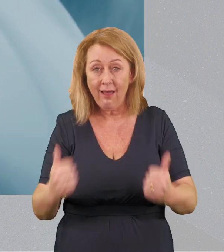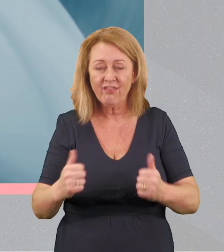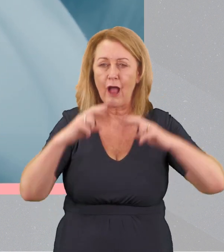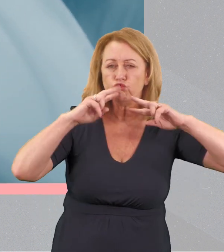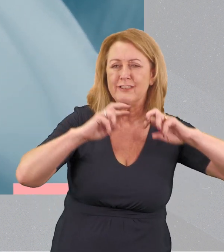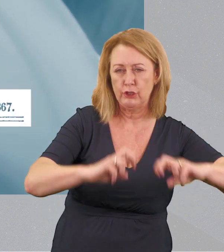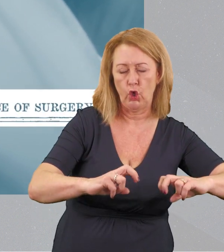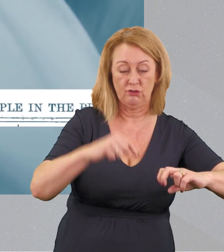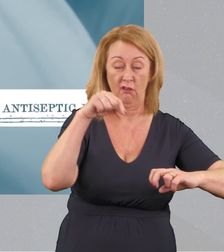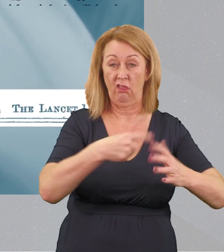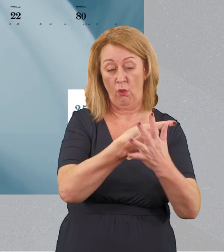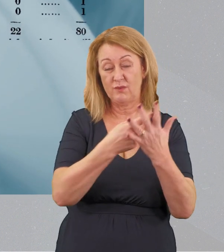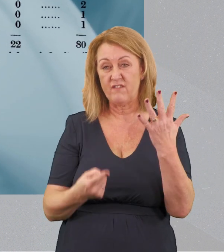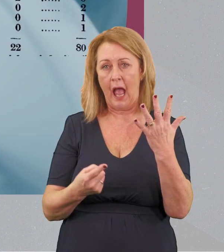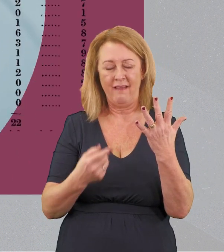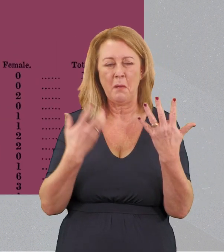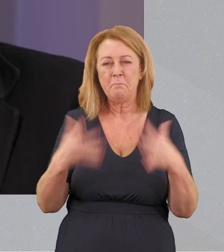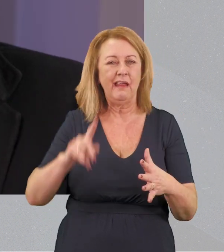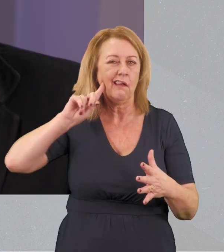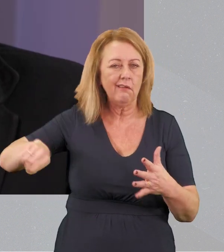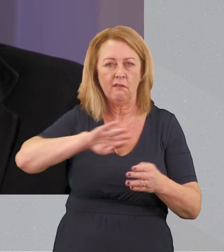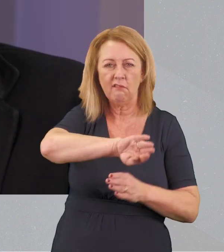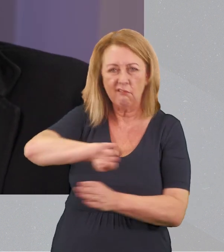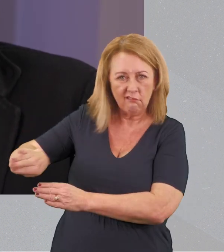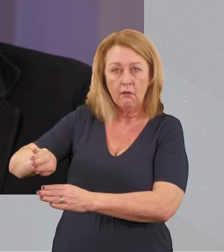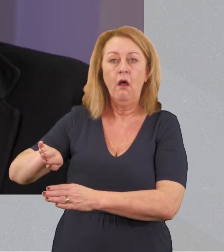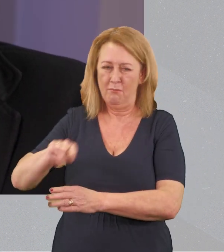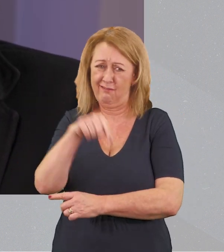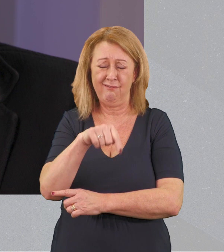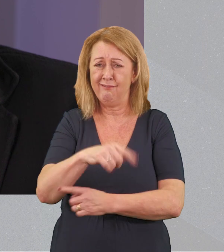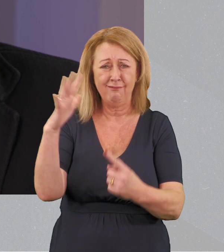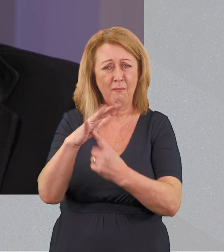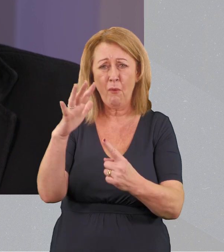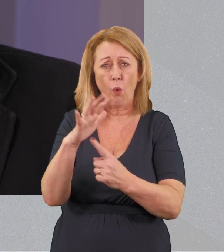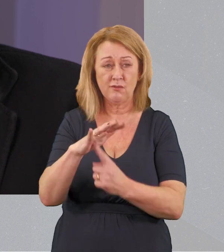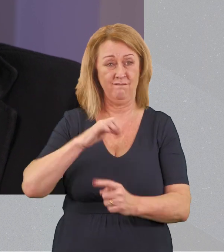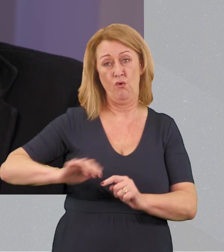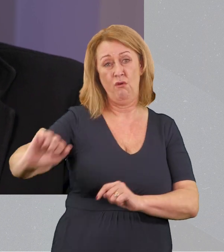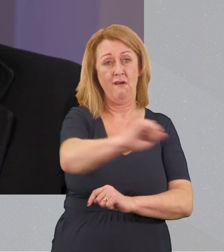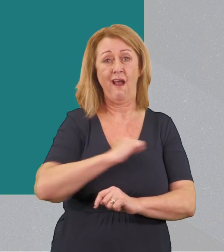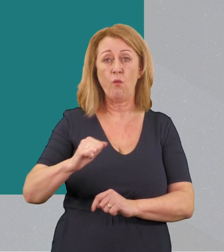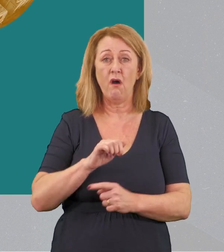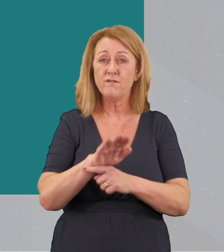These are the areas that we think have been neglected and which are absolutely critical for our future.